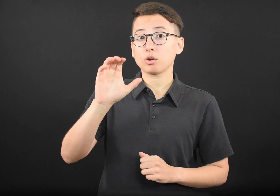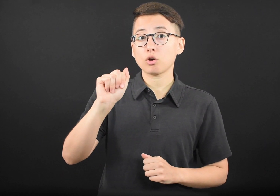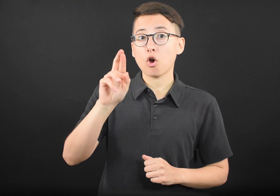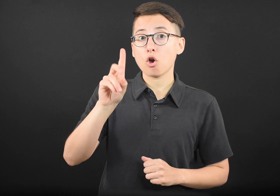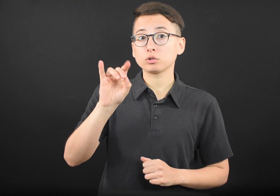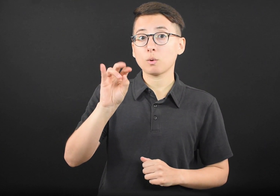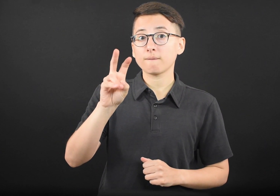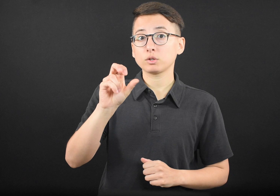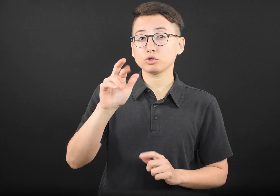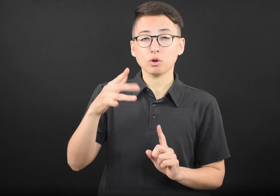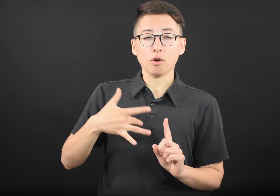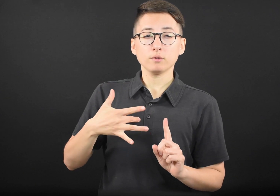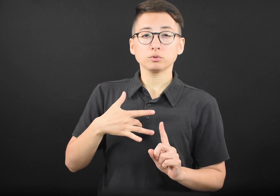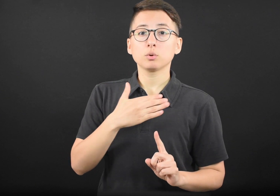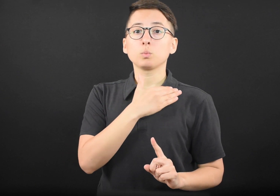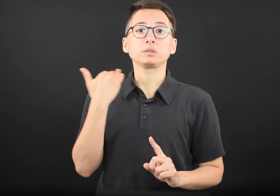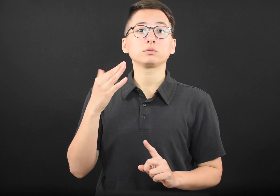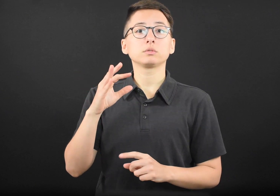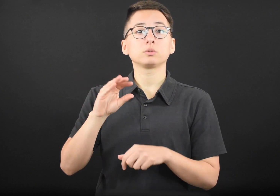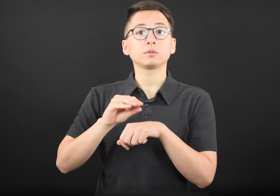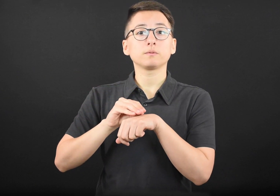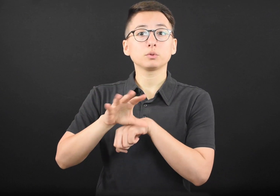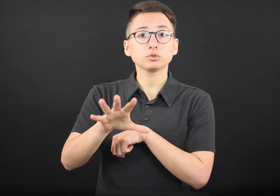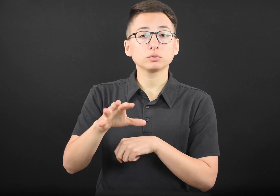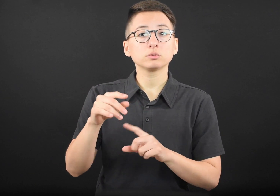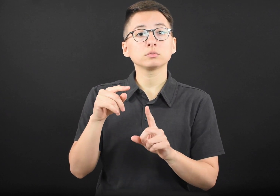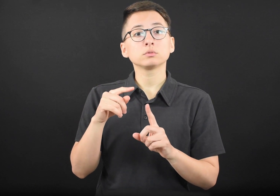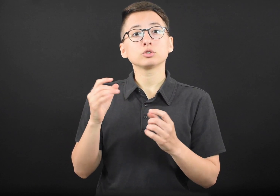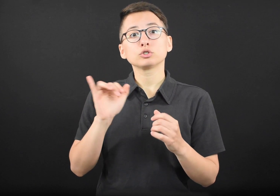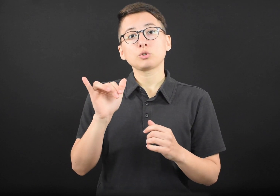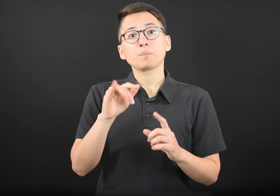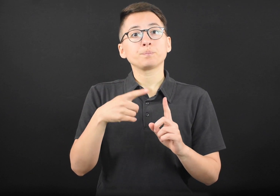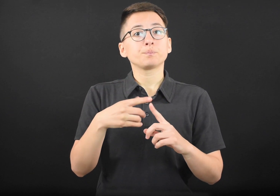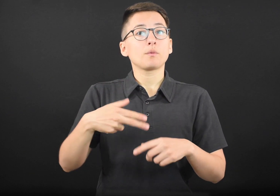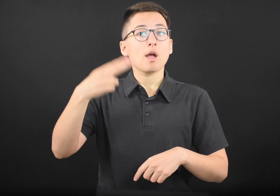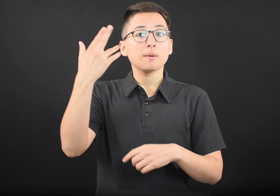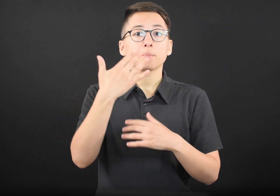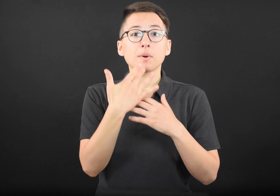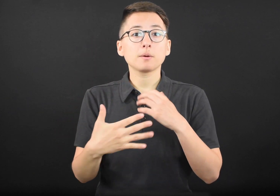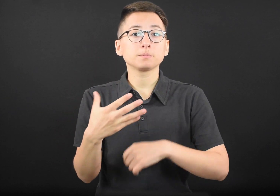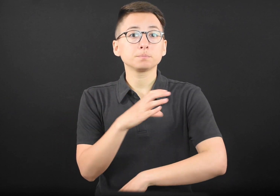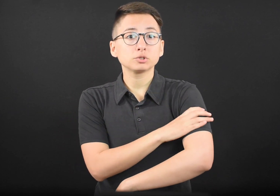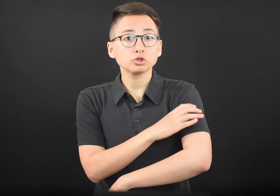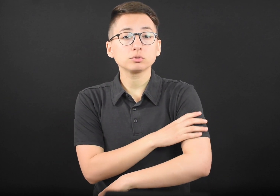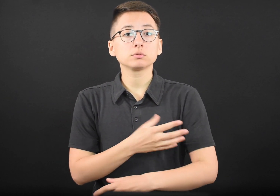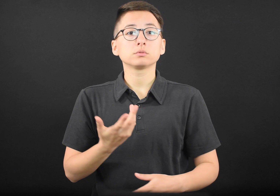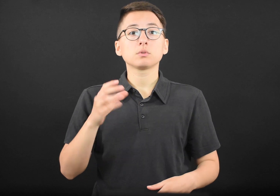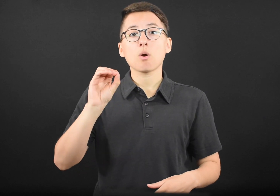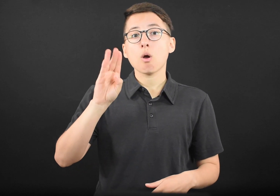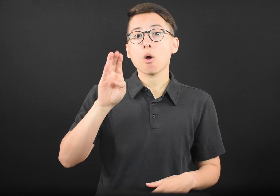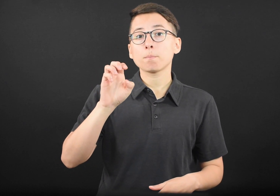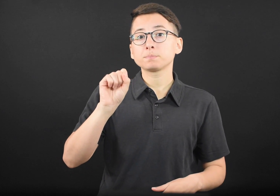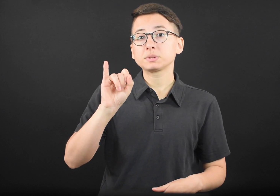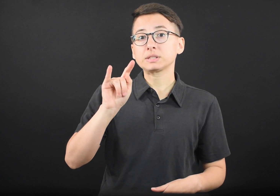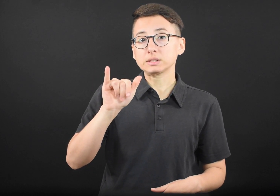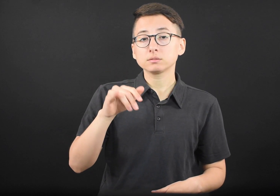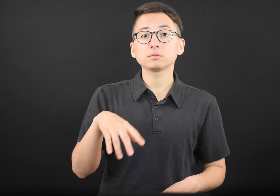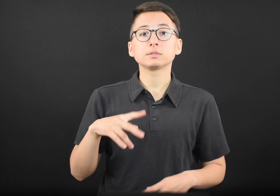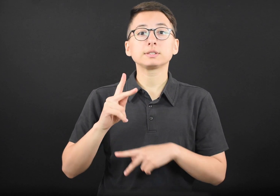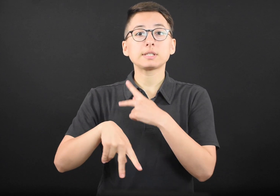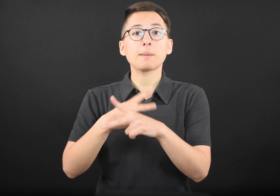includes people with cardiovascular risk factors such as high blood pressure, obesity and type 2